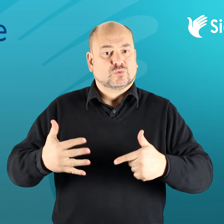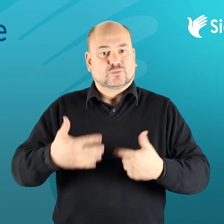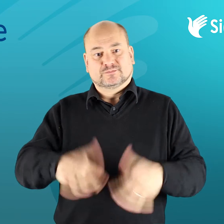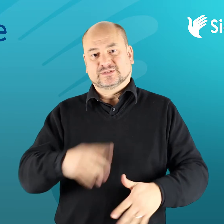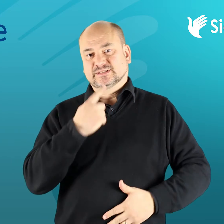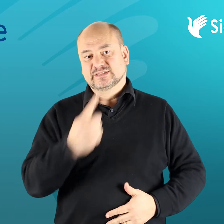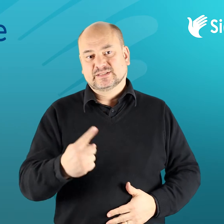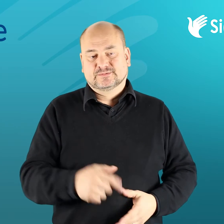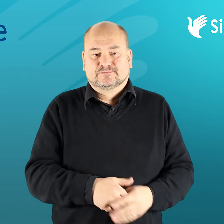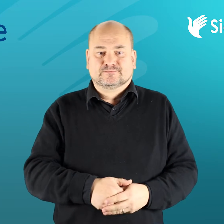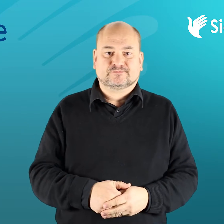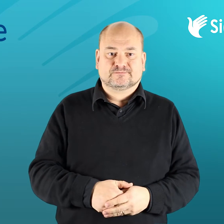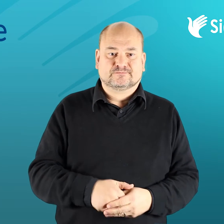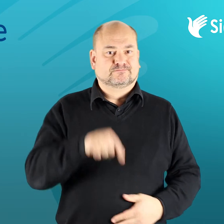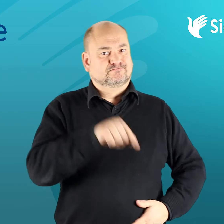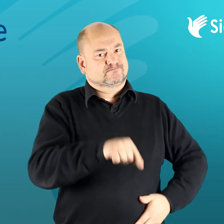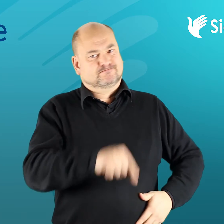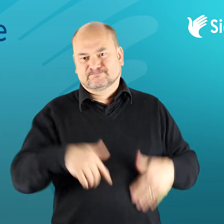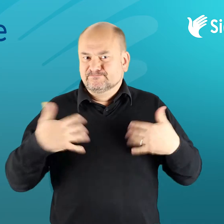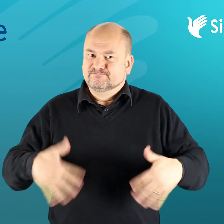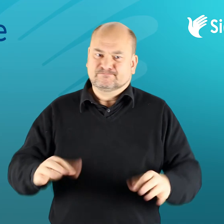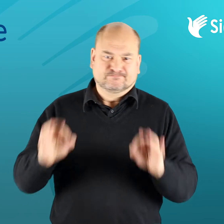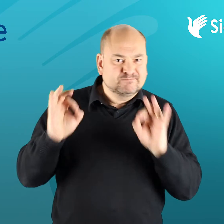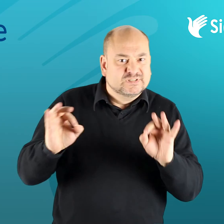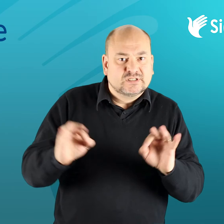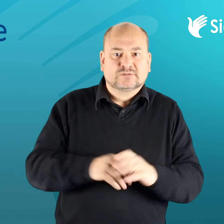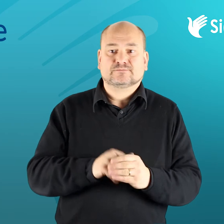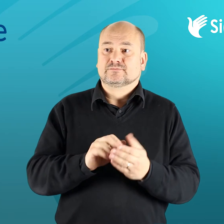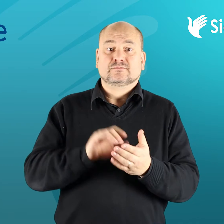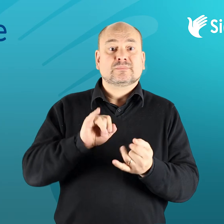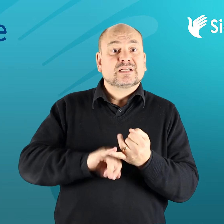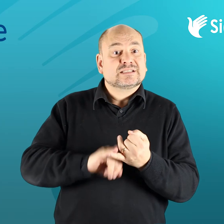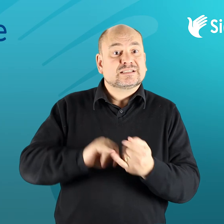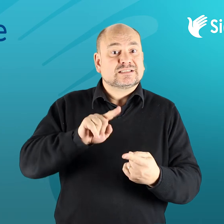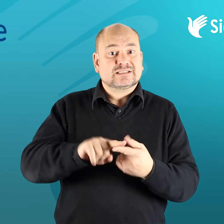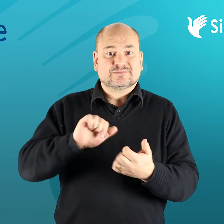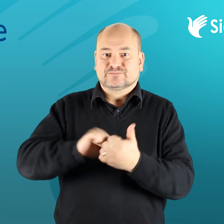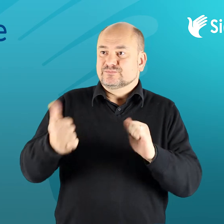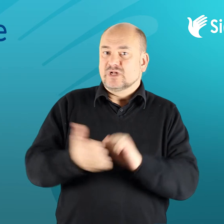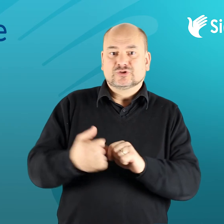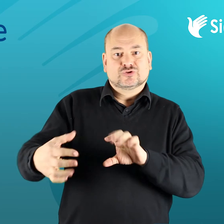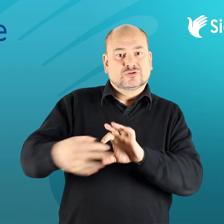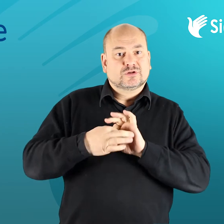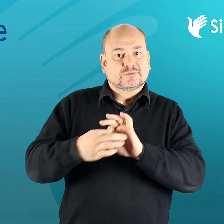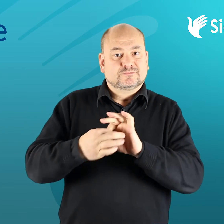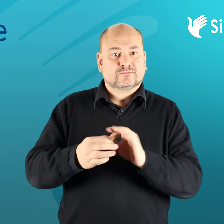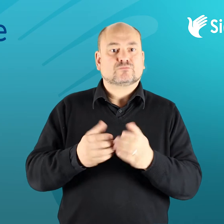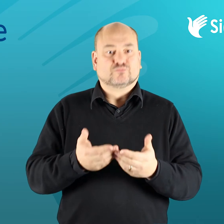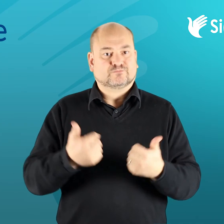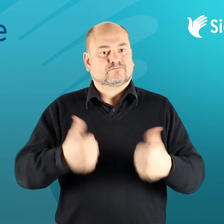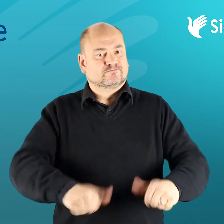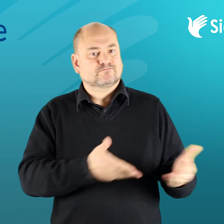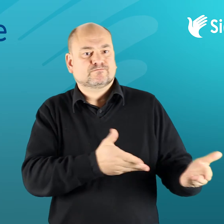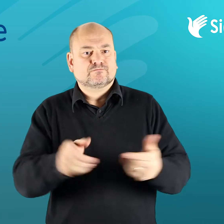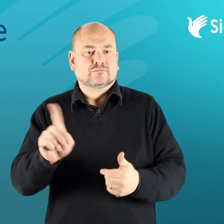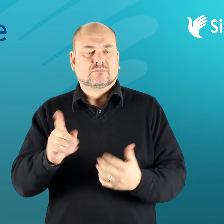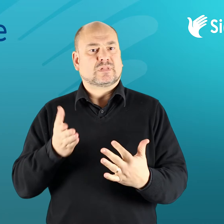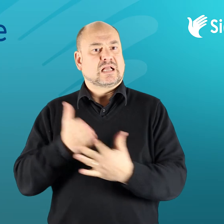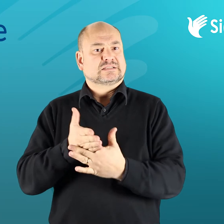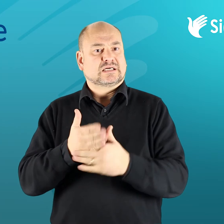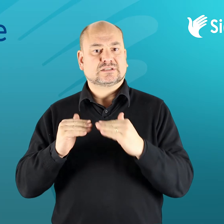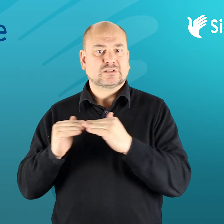"It’s fantastic that SSE have partnered with us to provide equal access